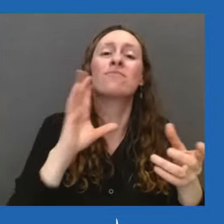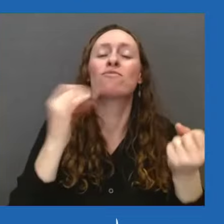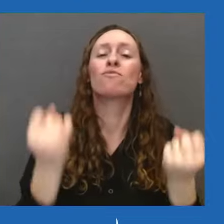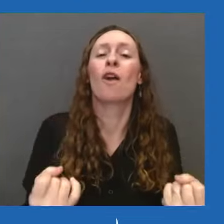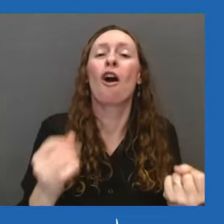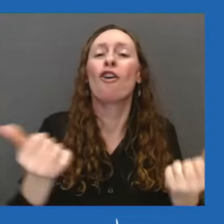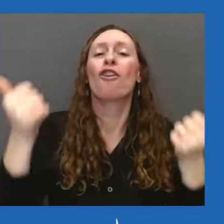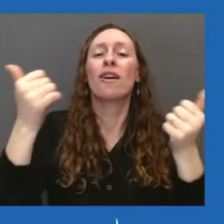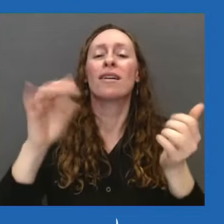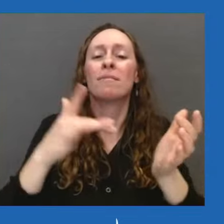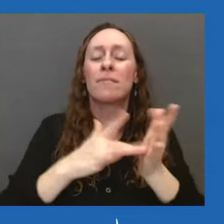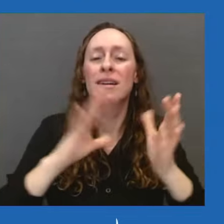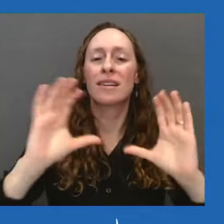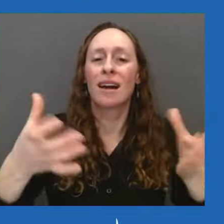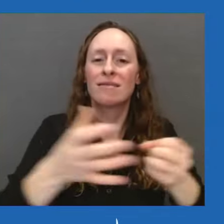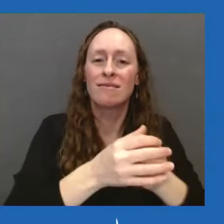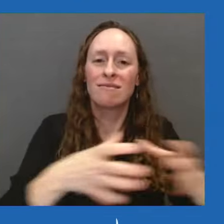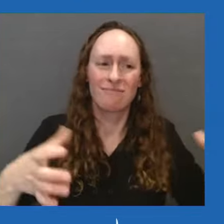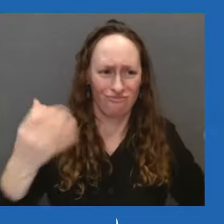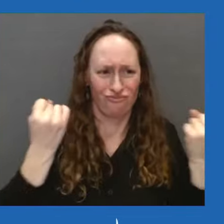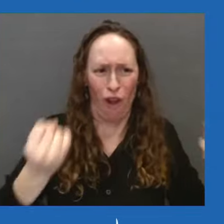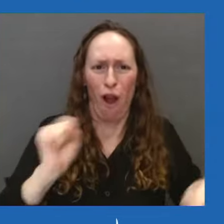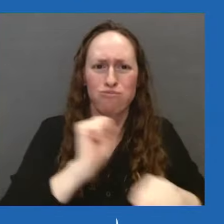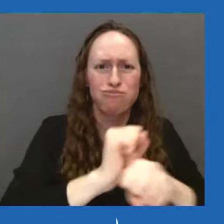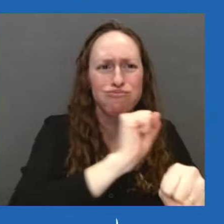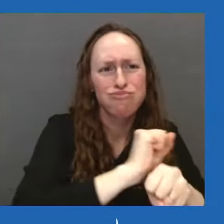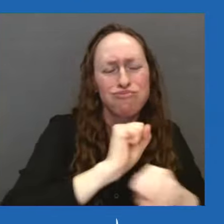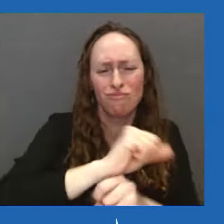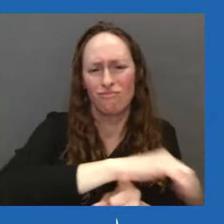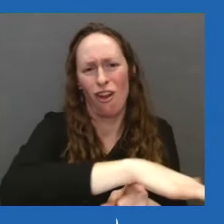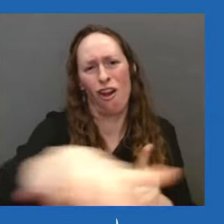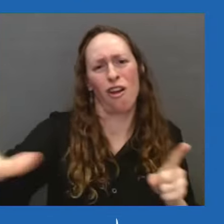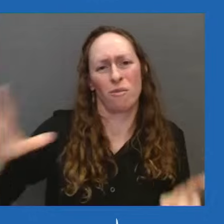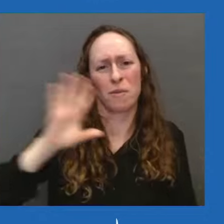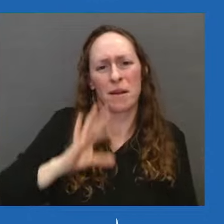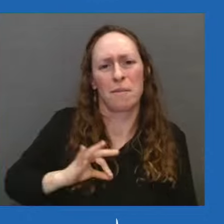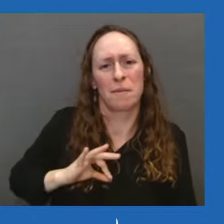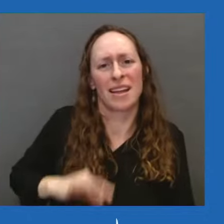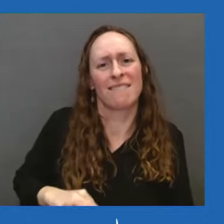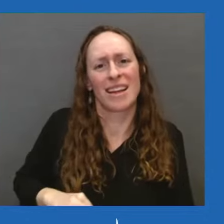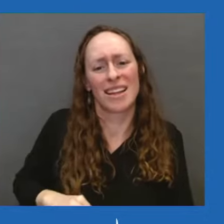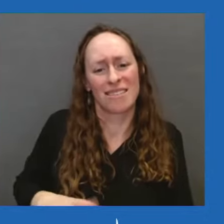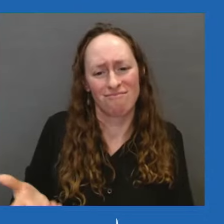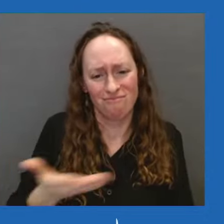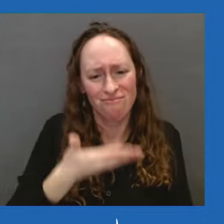Not just the middle class. Everybody grows. For real. Here's the deal.